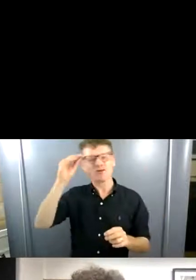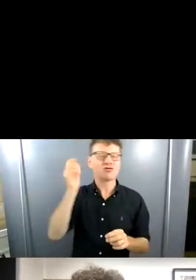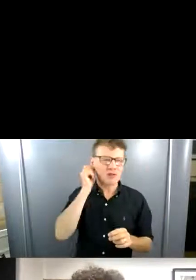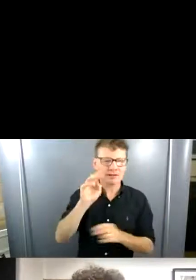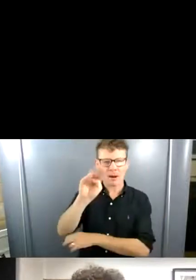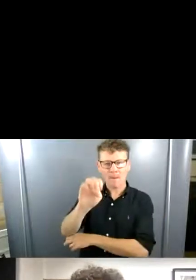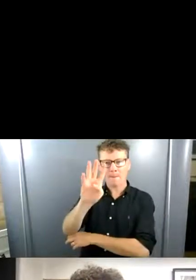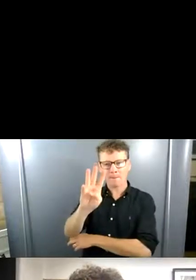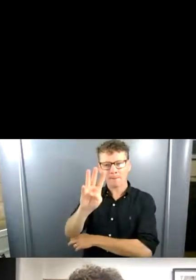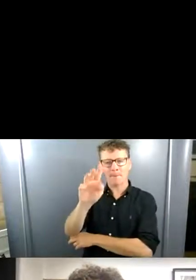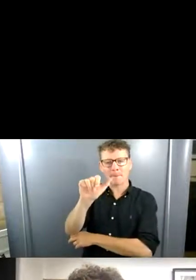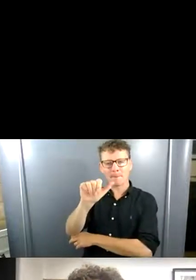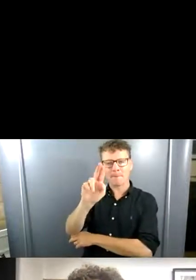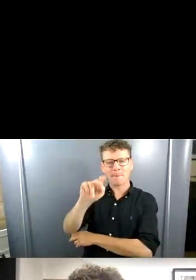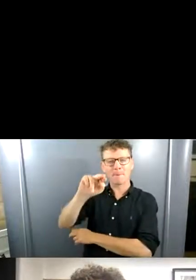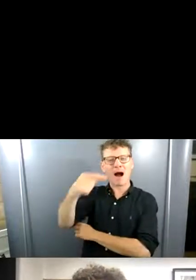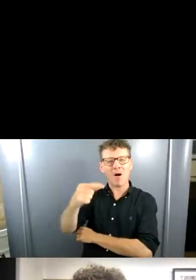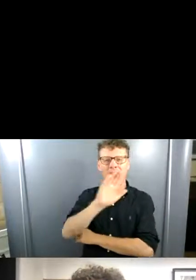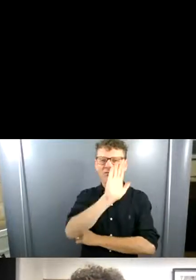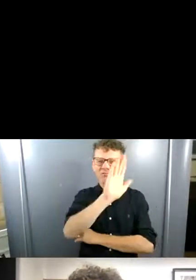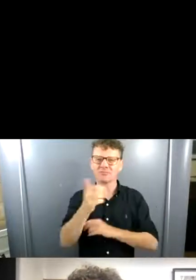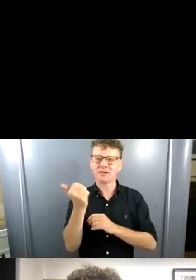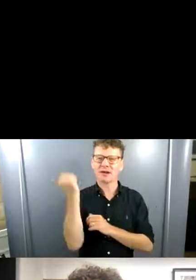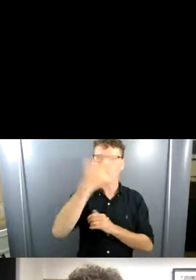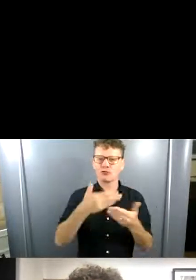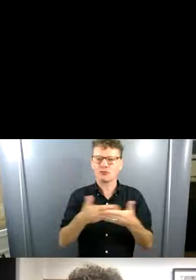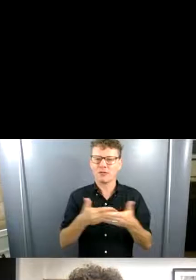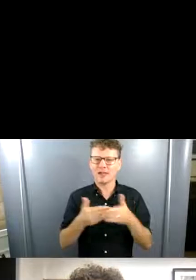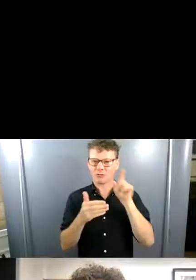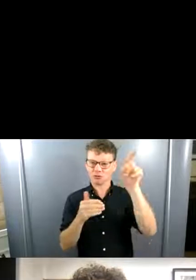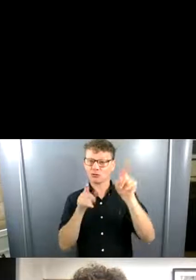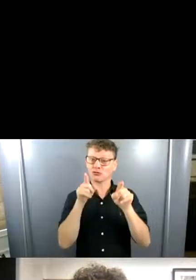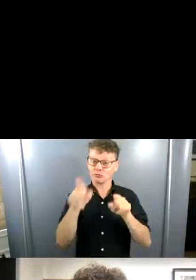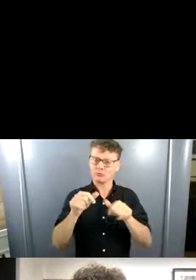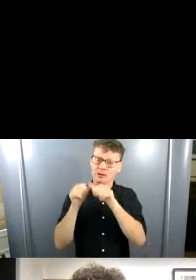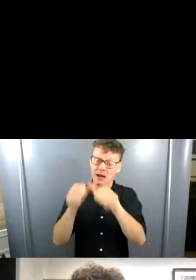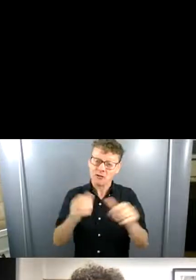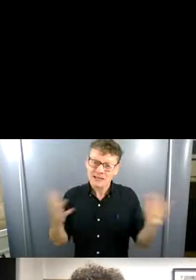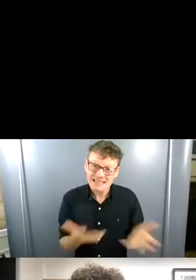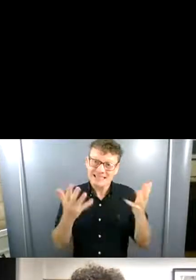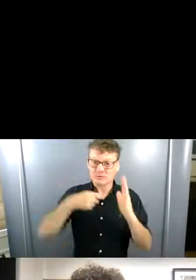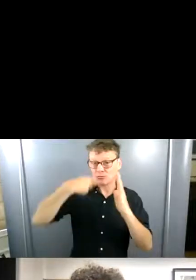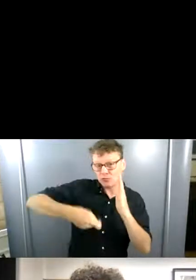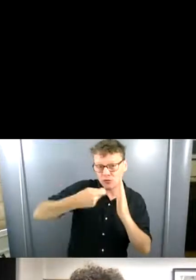community in developing research projects to enhance understanding of Mawng in a holistic way